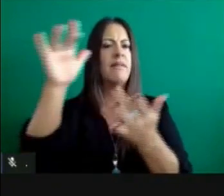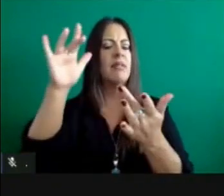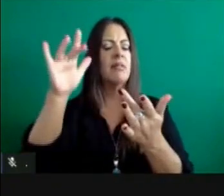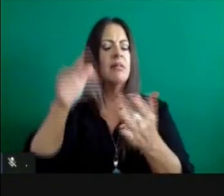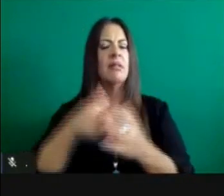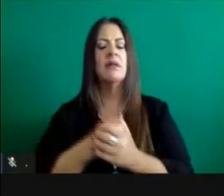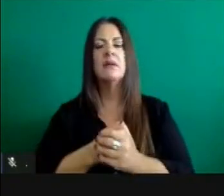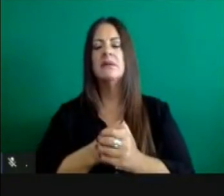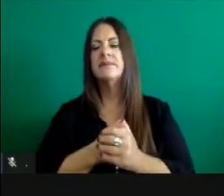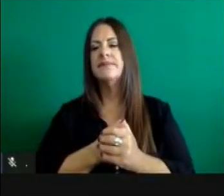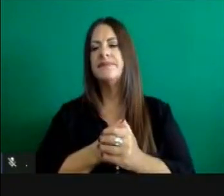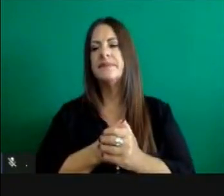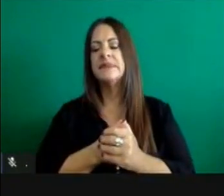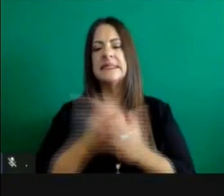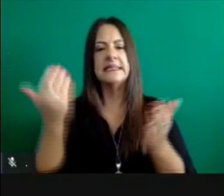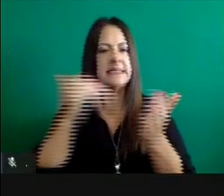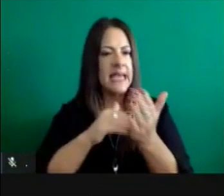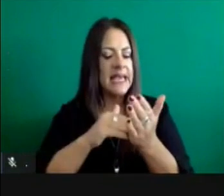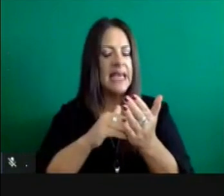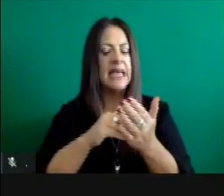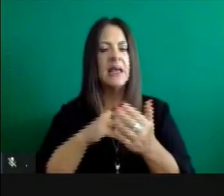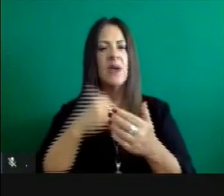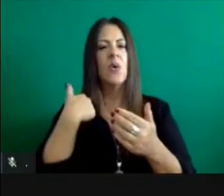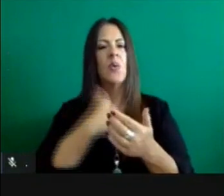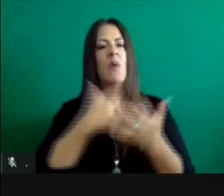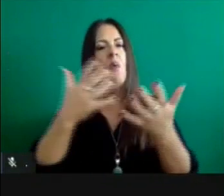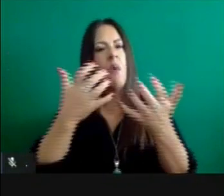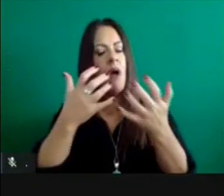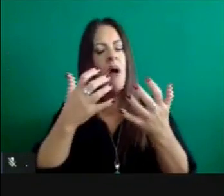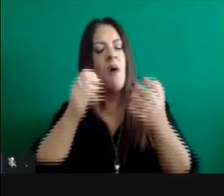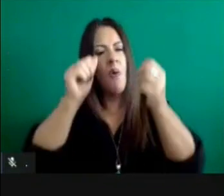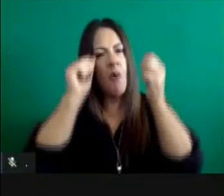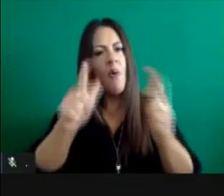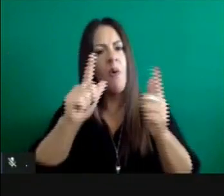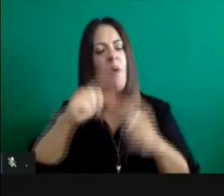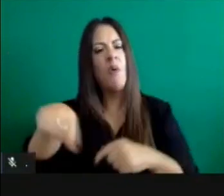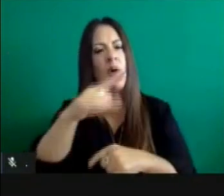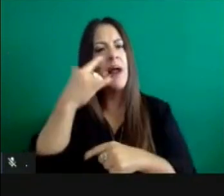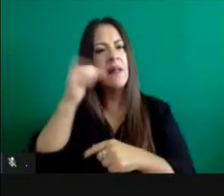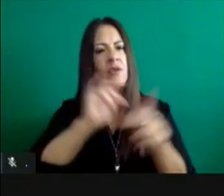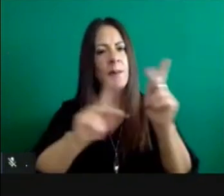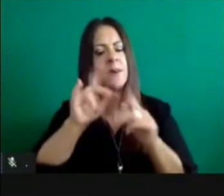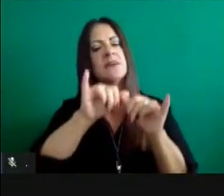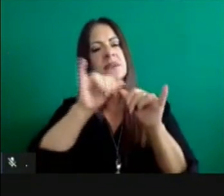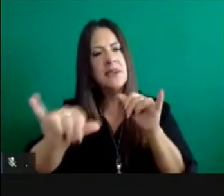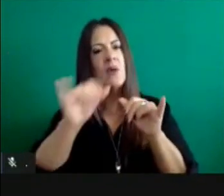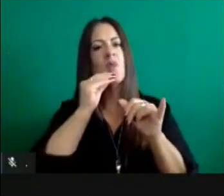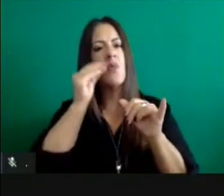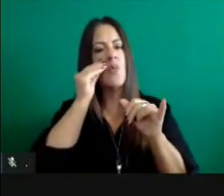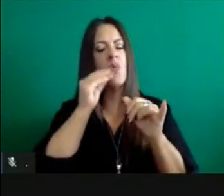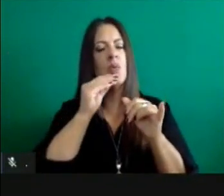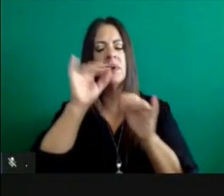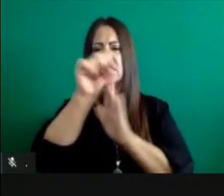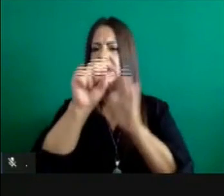ACTIONS, AND STAYED AT HOME. NEXT LINE. ALSO WANTED TO TAKE A MOMENT TO UPDATE YOU AND CLARIFY SOMETHING, WHAT WE ARE DOING ABOUT TRAVEL.